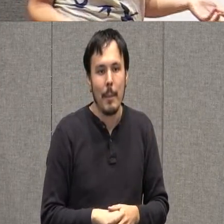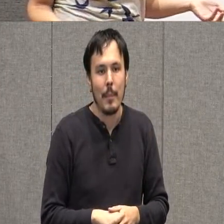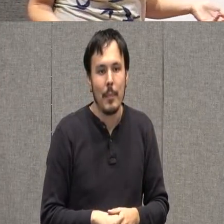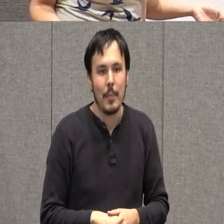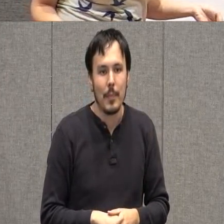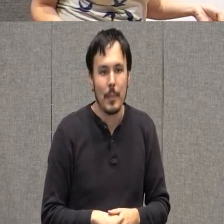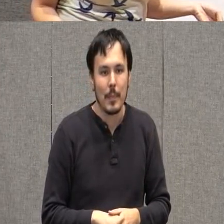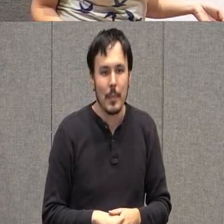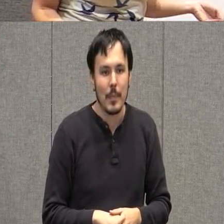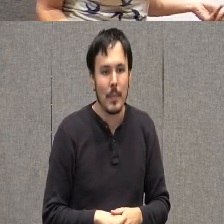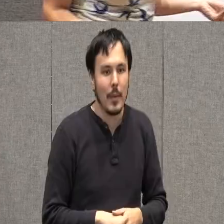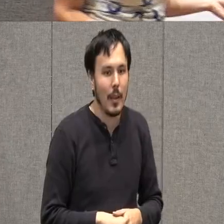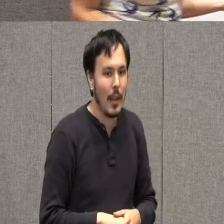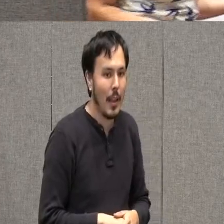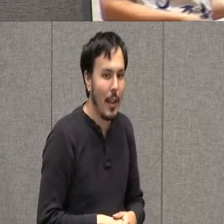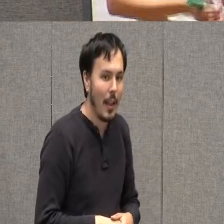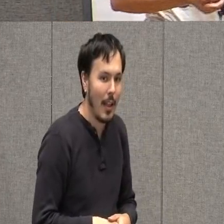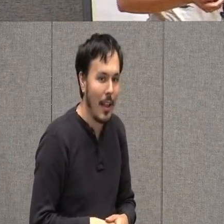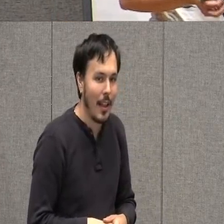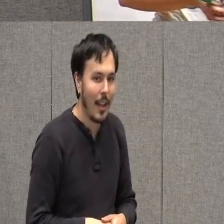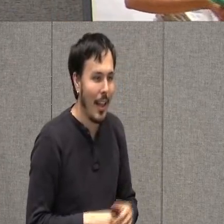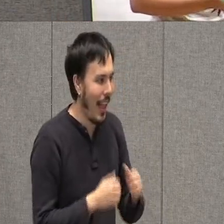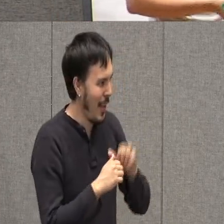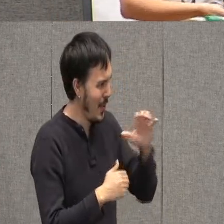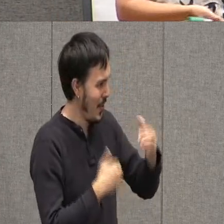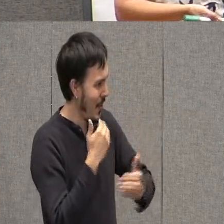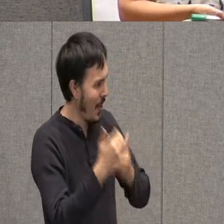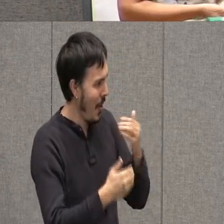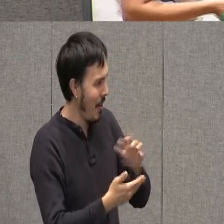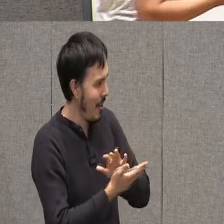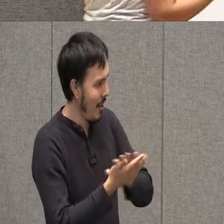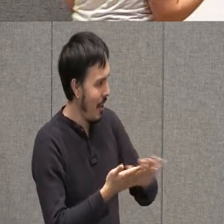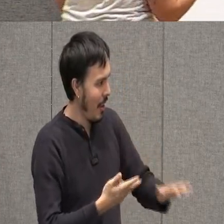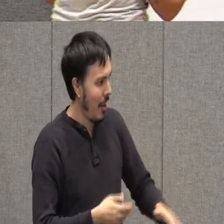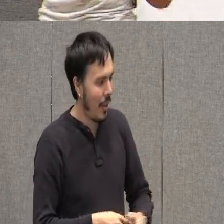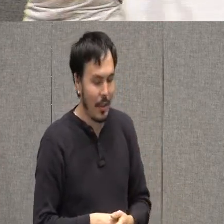How's it going down there? Excellent. Yes, ponytails are fun.